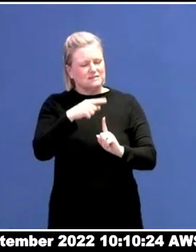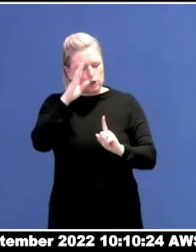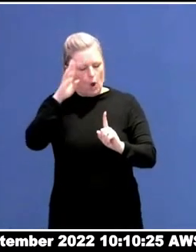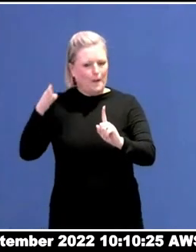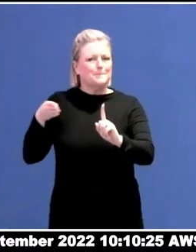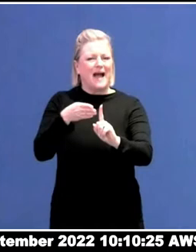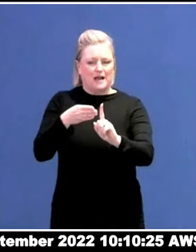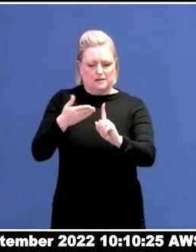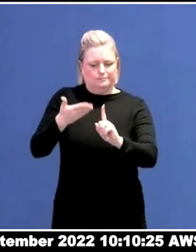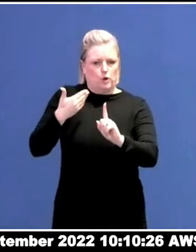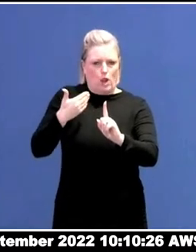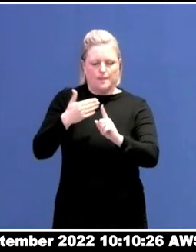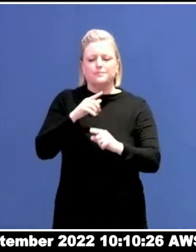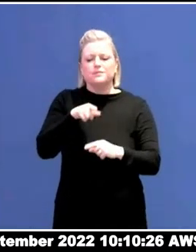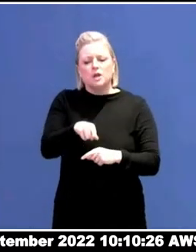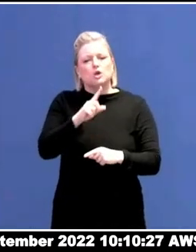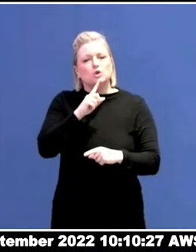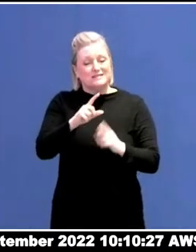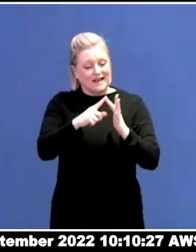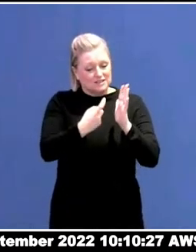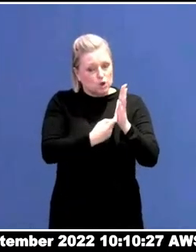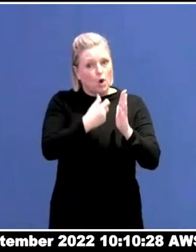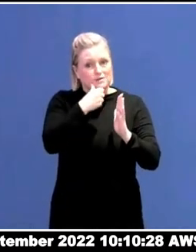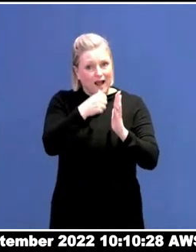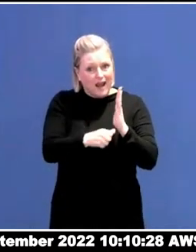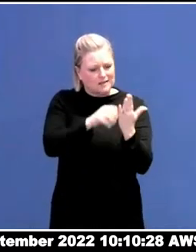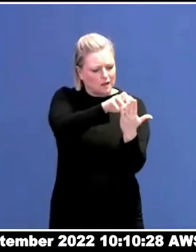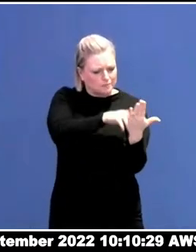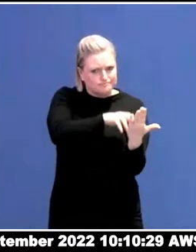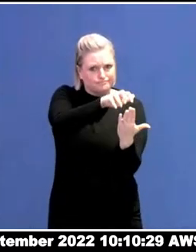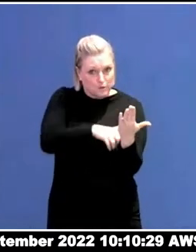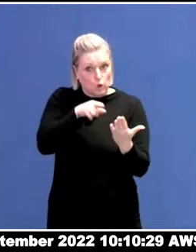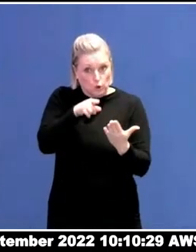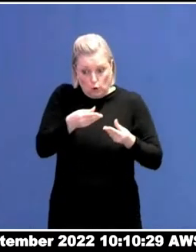That is correct. MR GRIFFIN: And did you understand that the centre couldn't